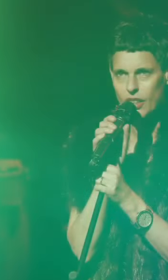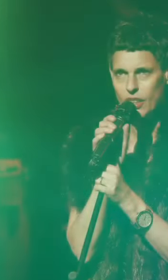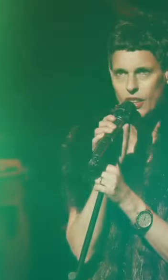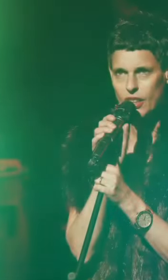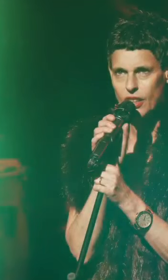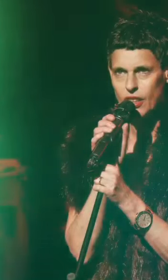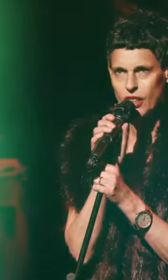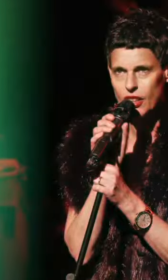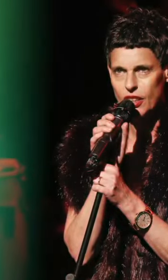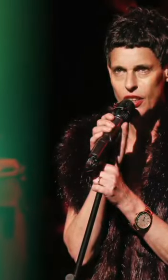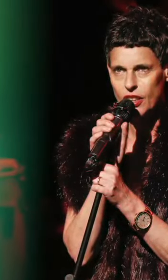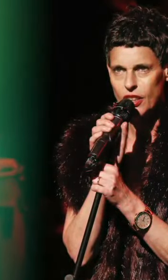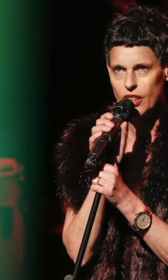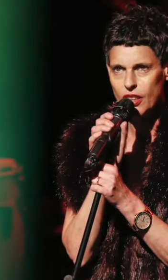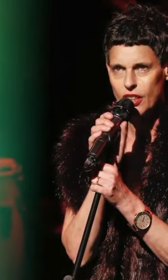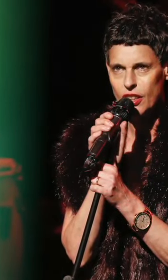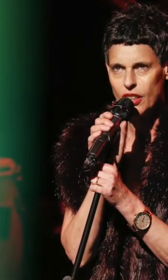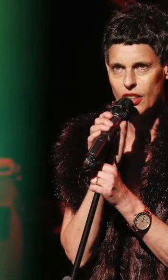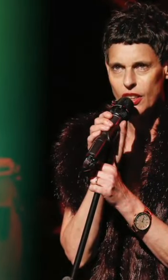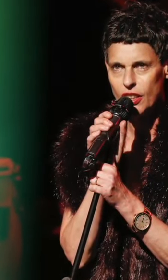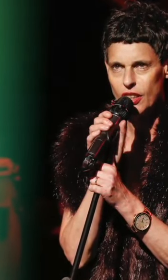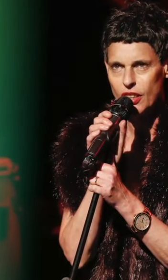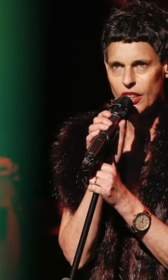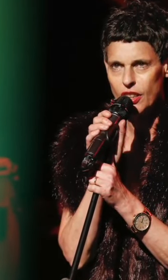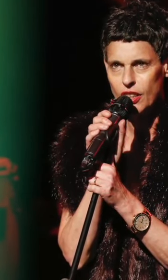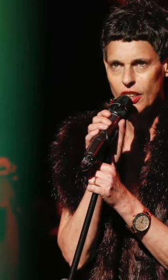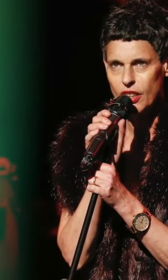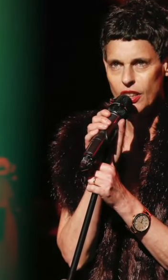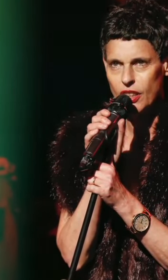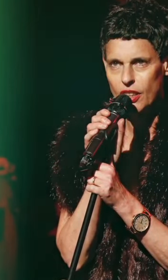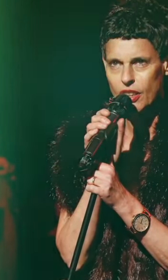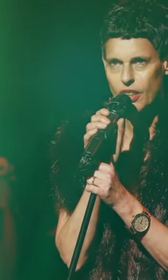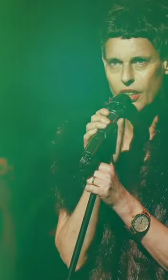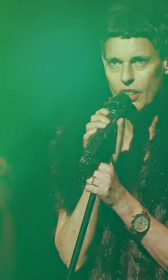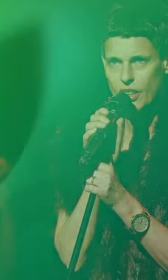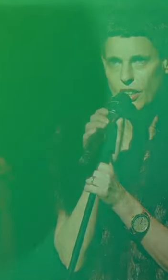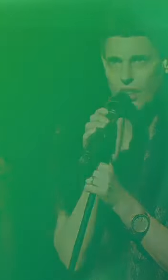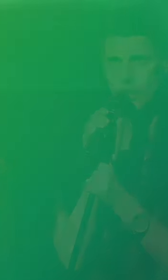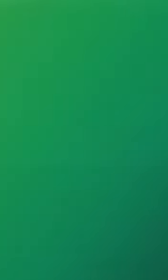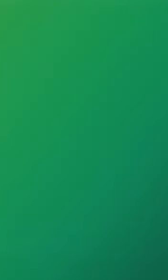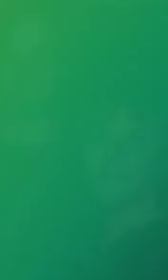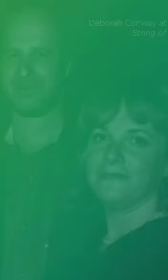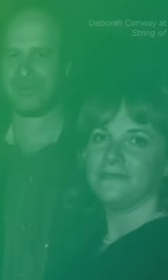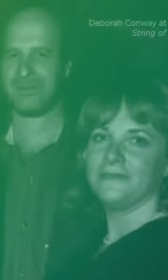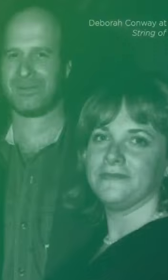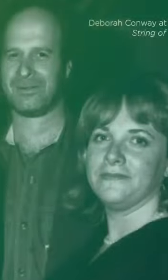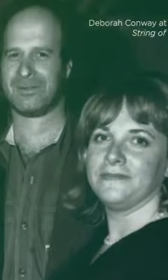The 2020 Australia Council Don Banks Music Award goes to Deborah Conway.